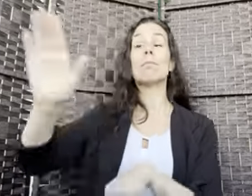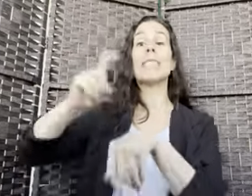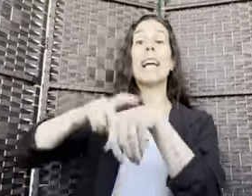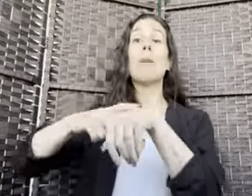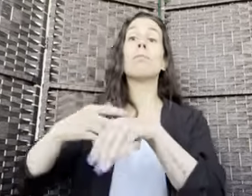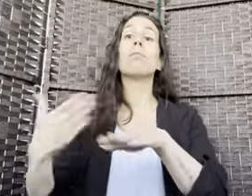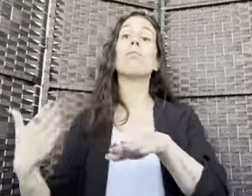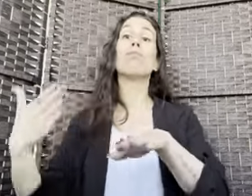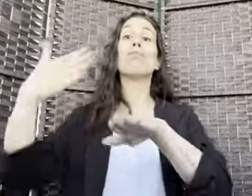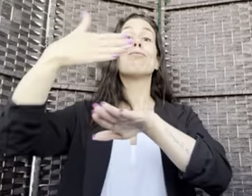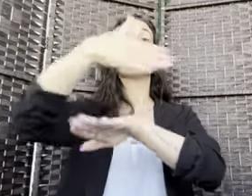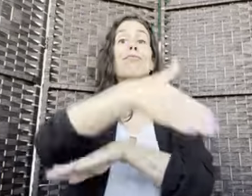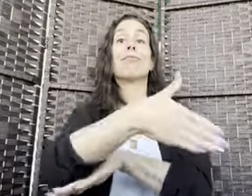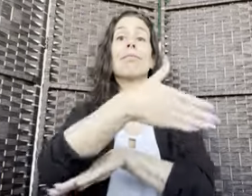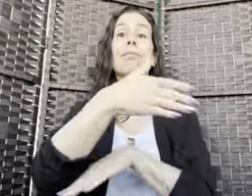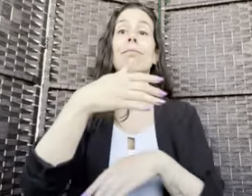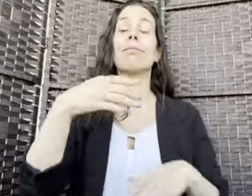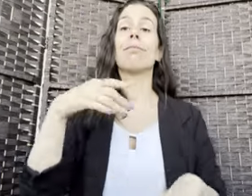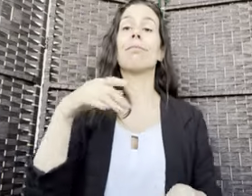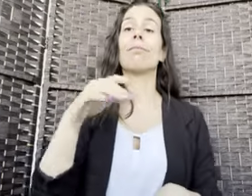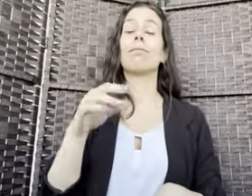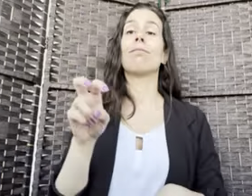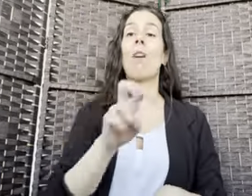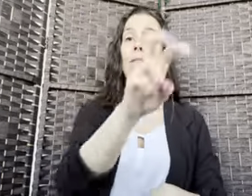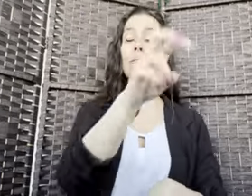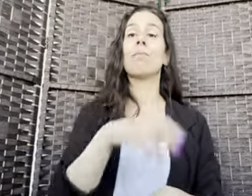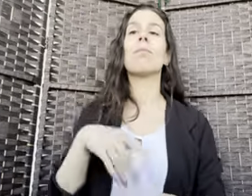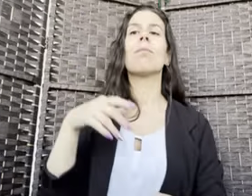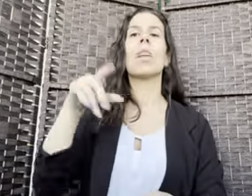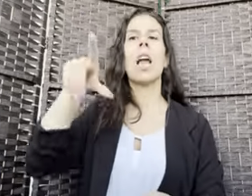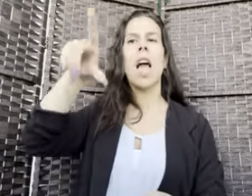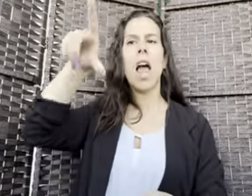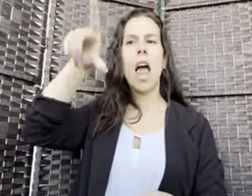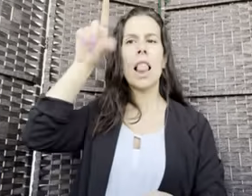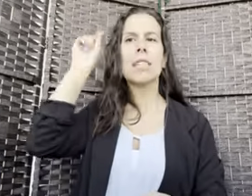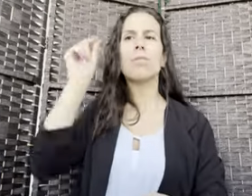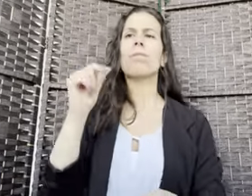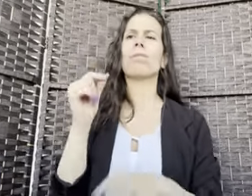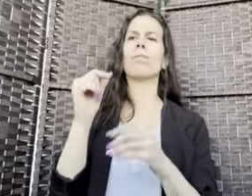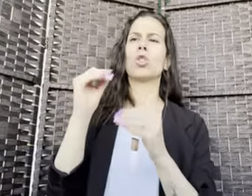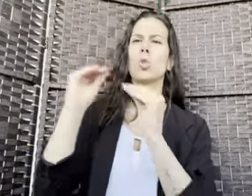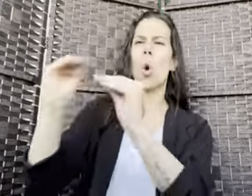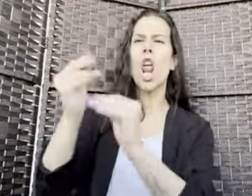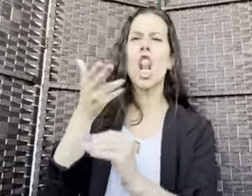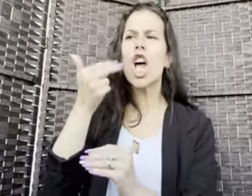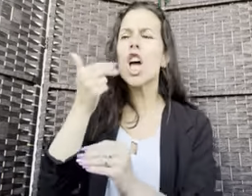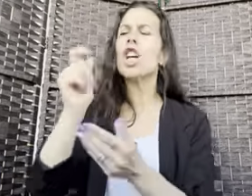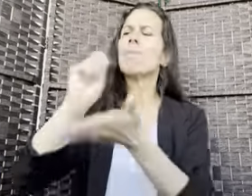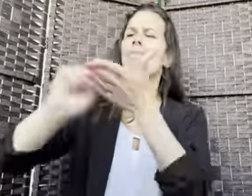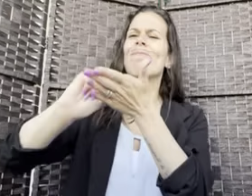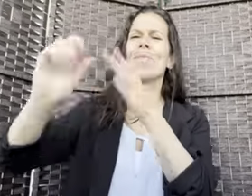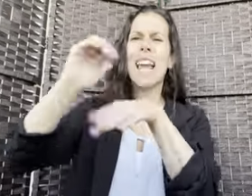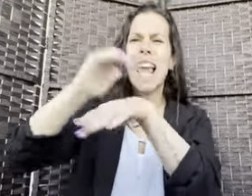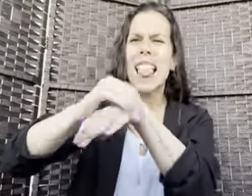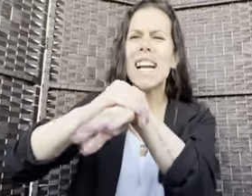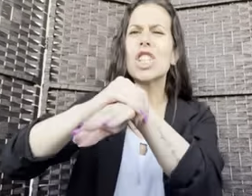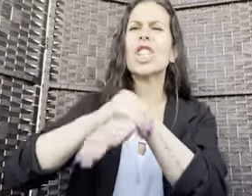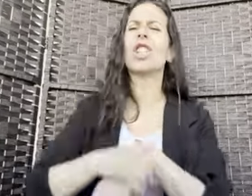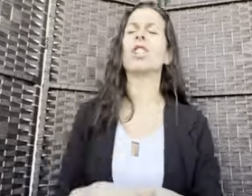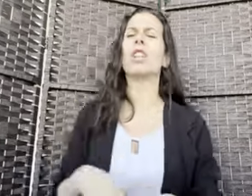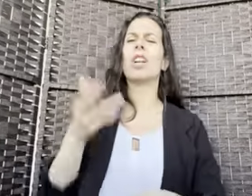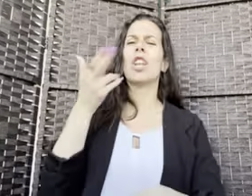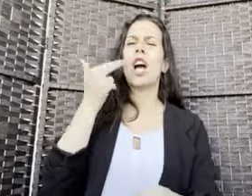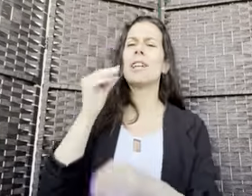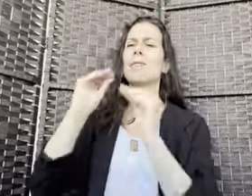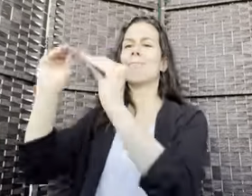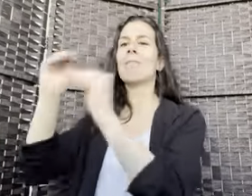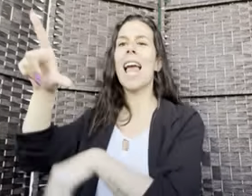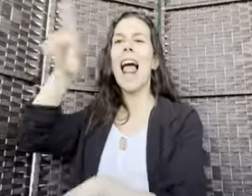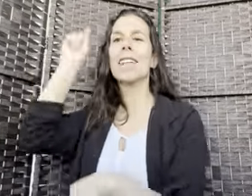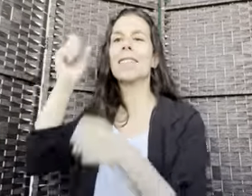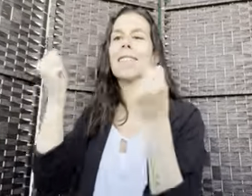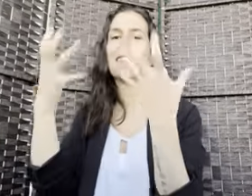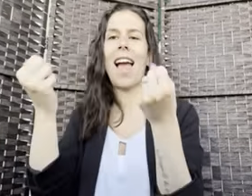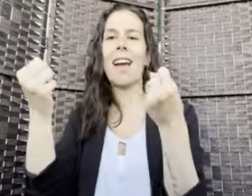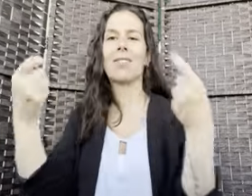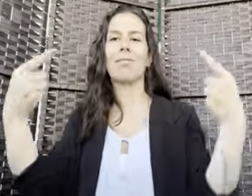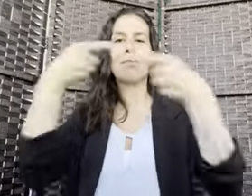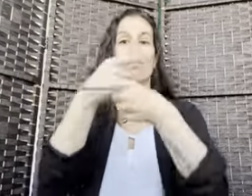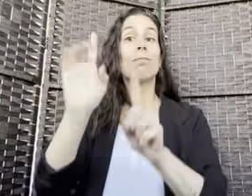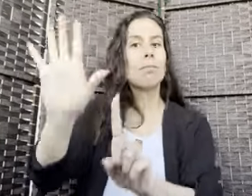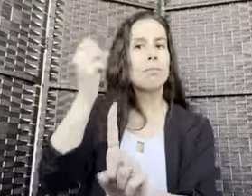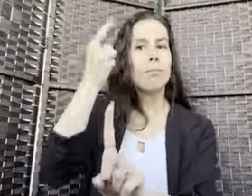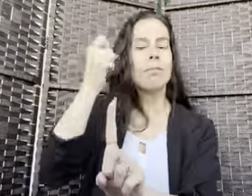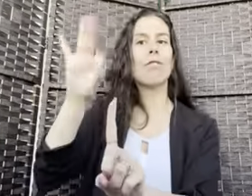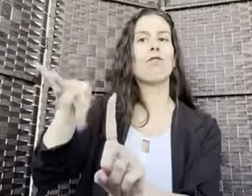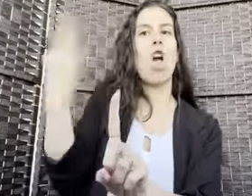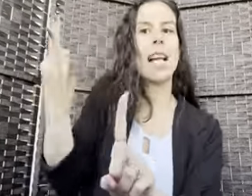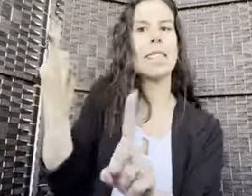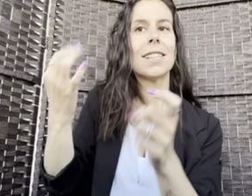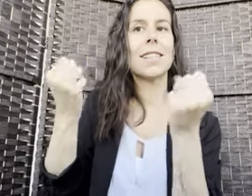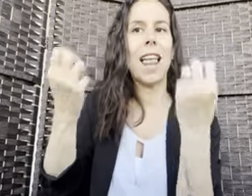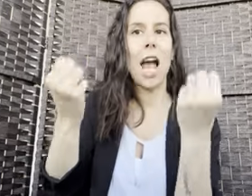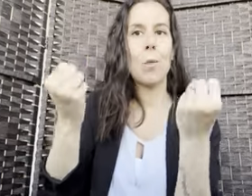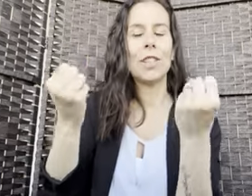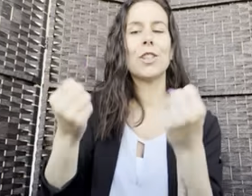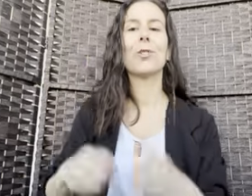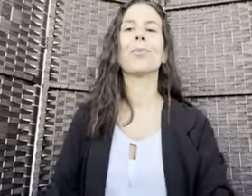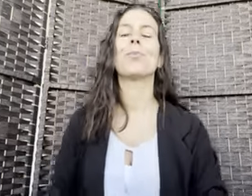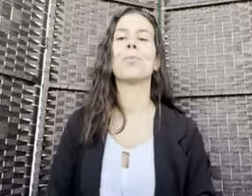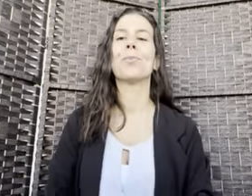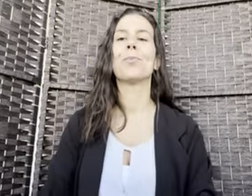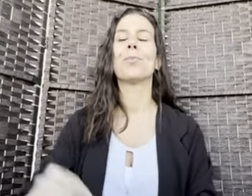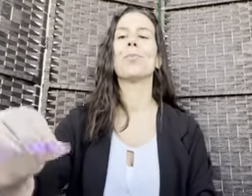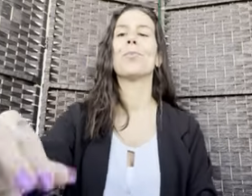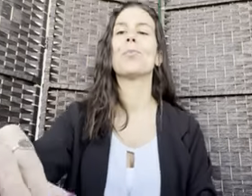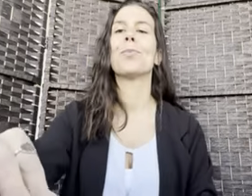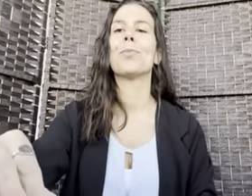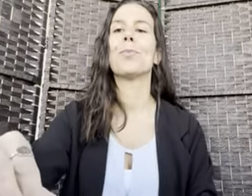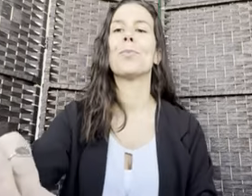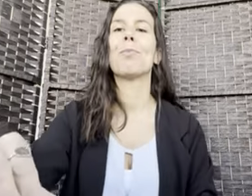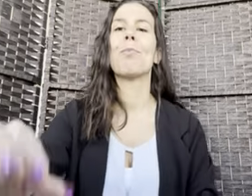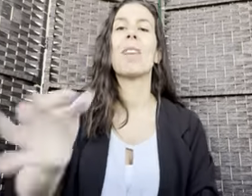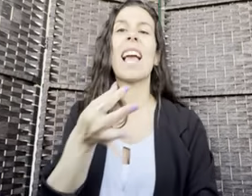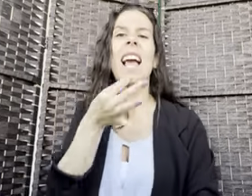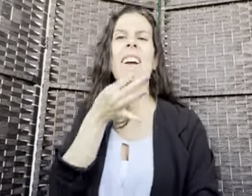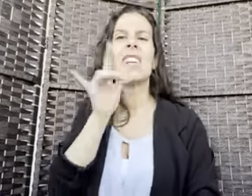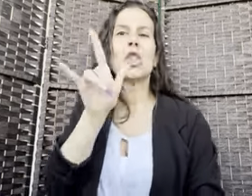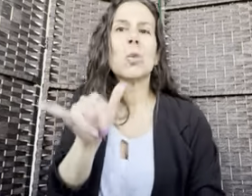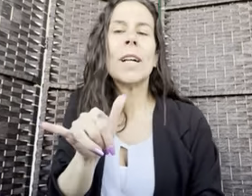During their time crossing the Atlantic, Gallaudet taught Clerc written English, and Clerc taught Gallaudet French Sign Language.